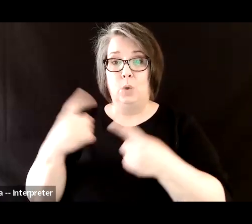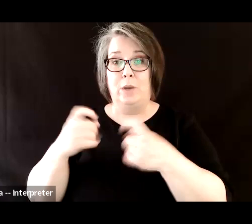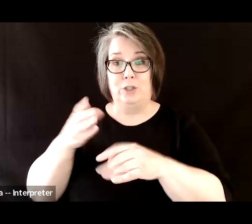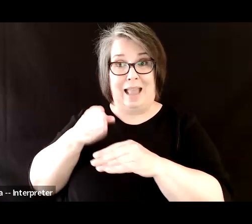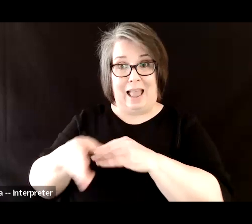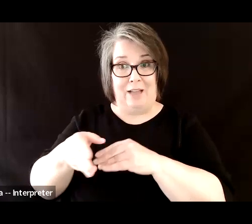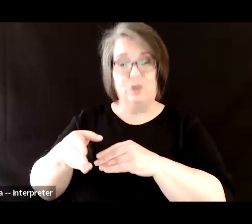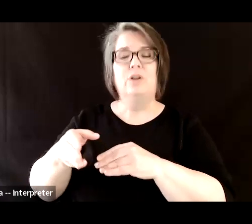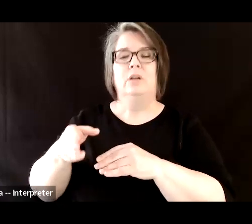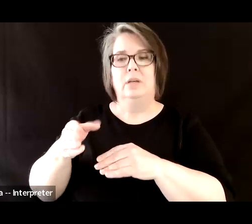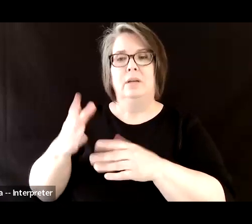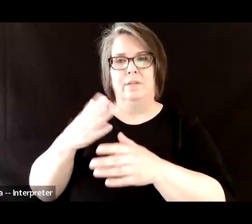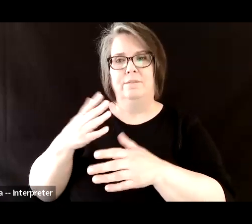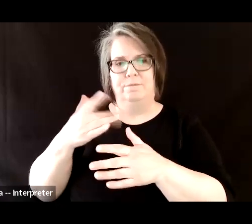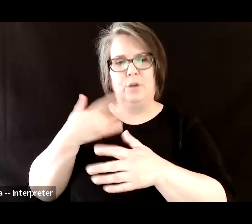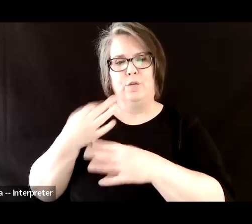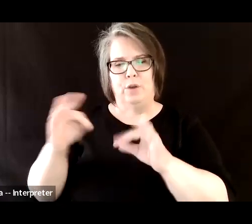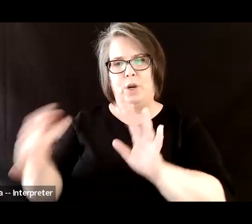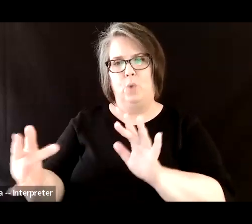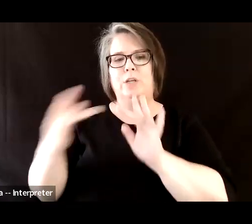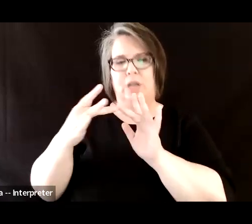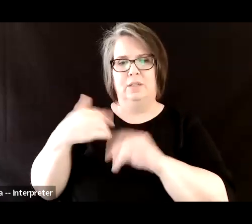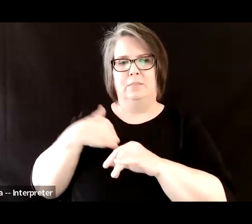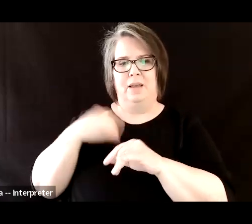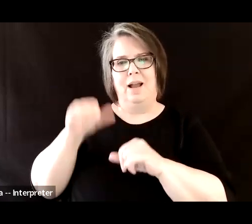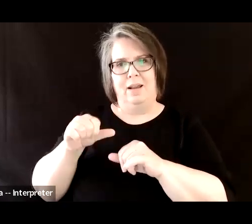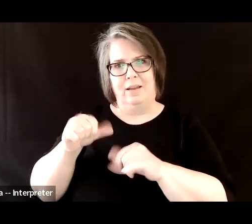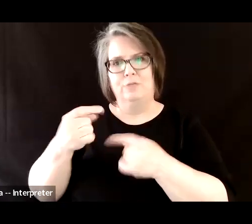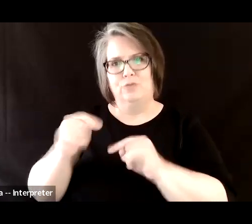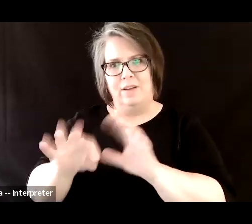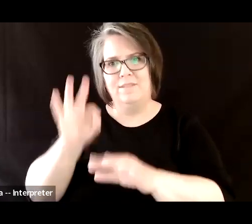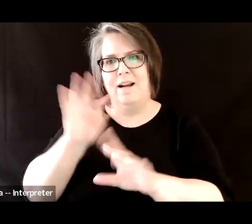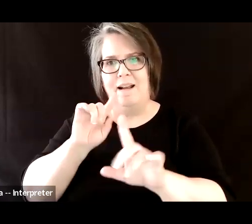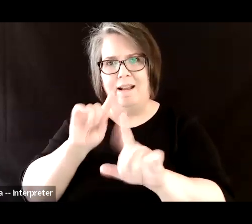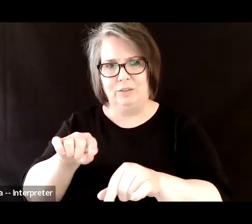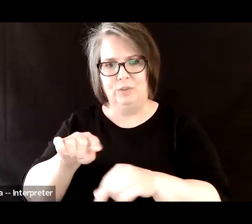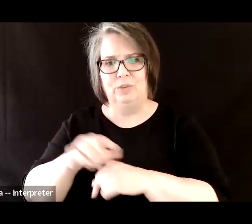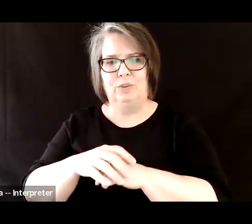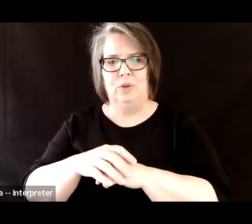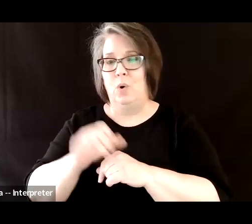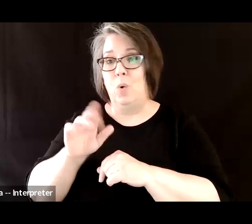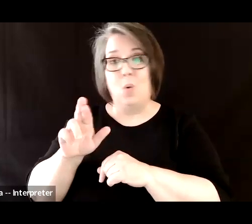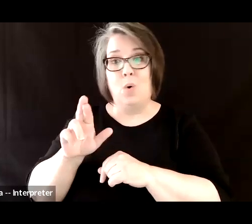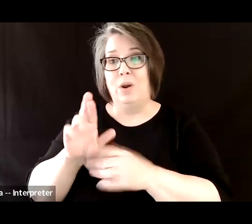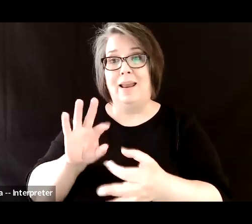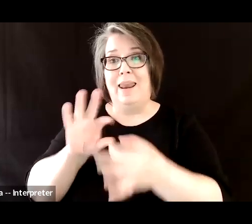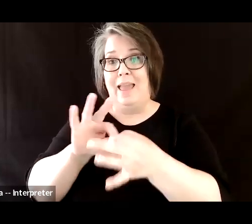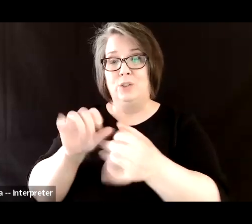free to reach out to me. I can try to find you answers or at the very least, connect you with someone that has those